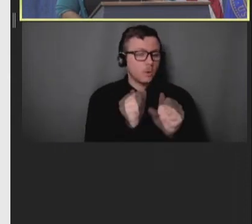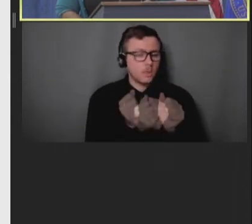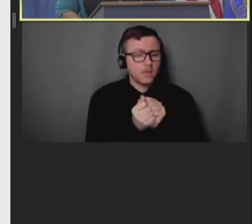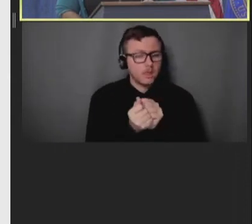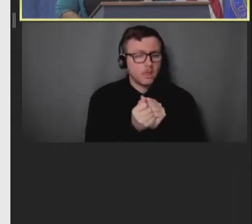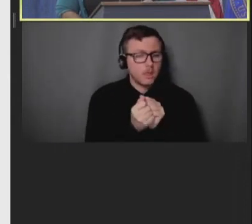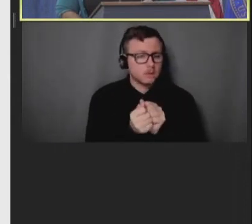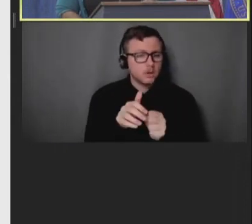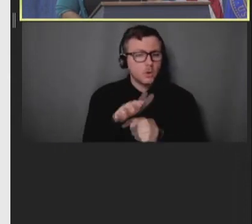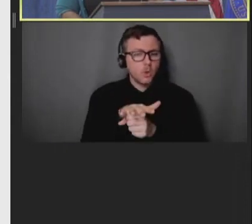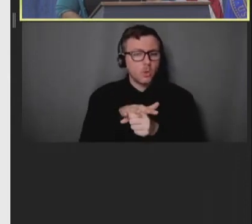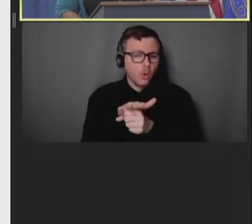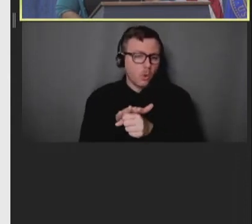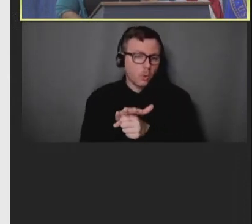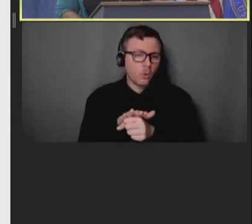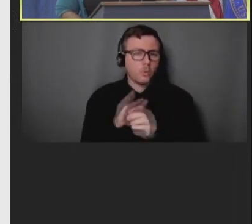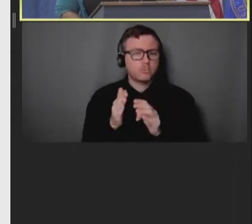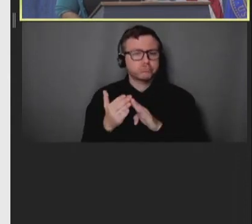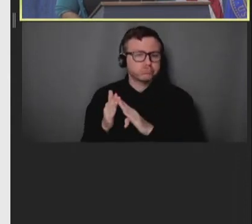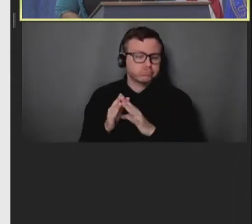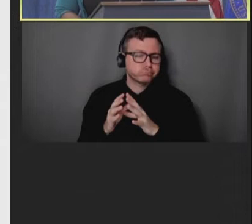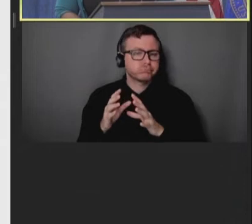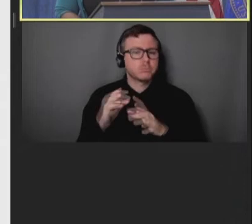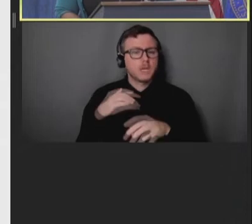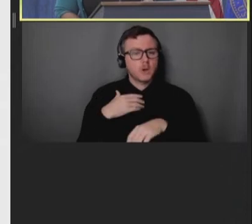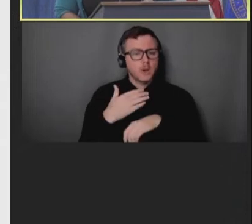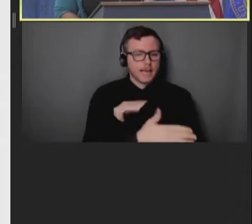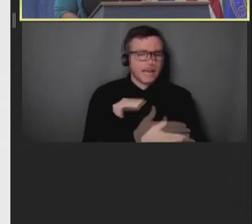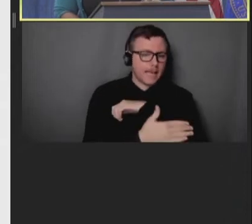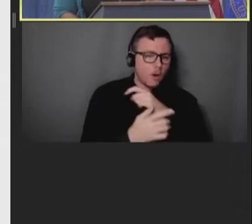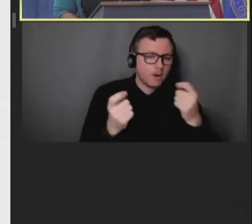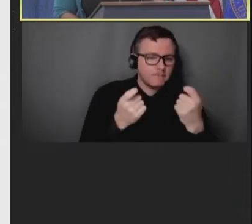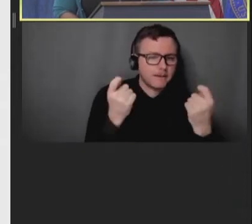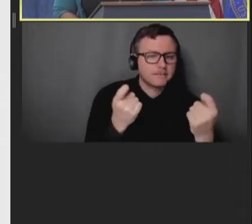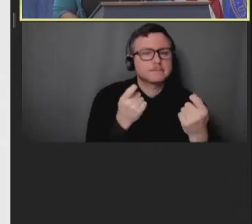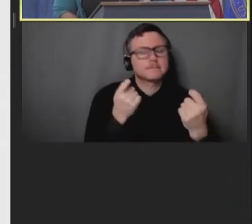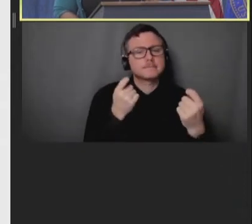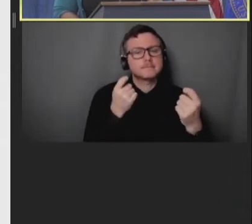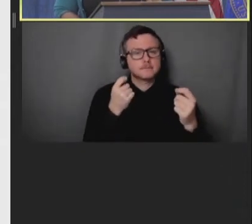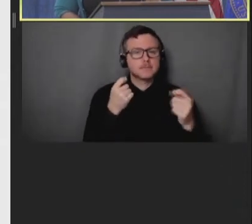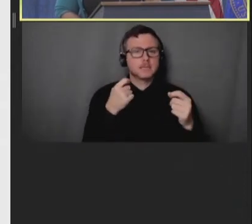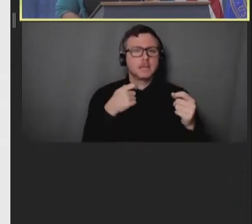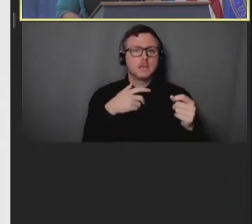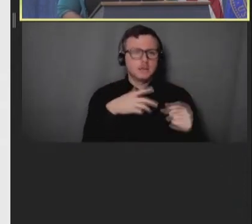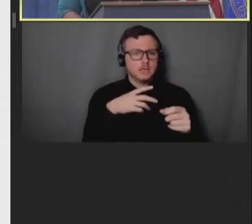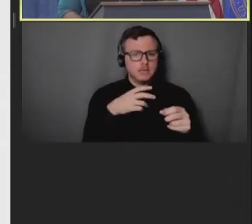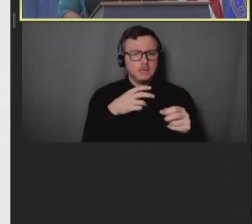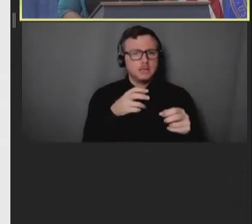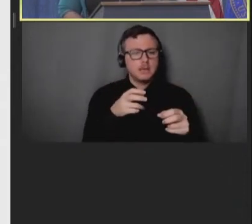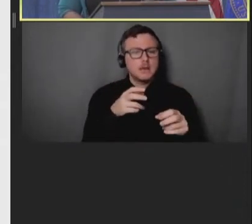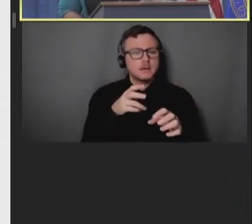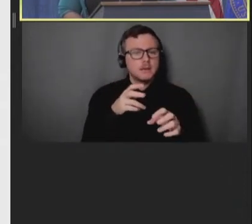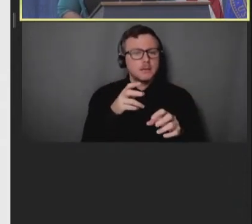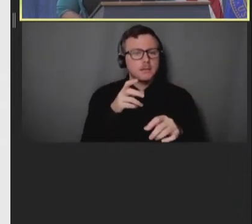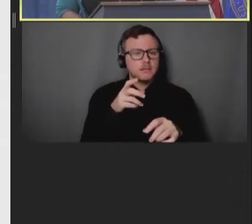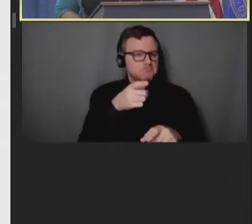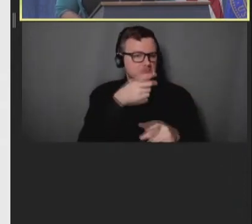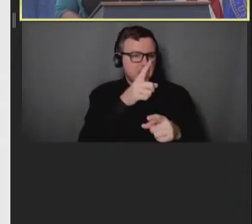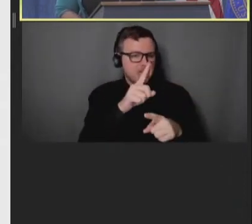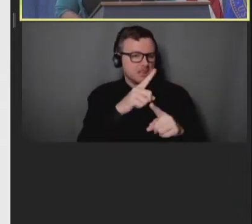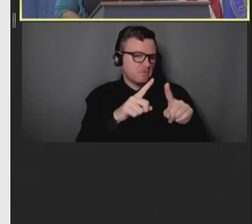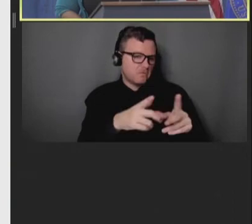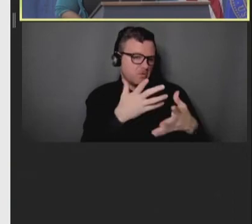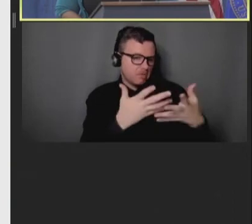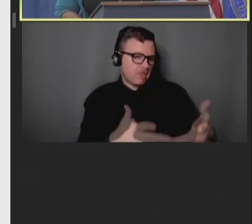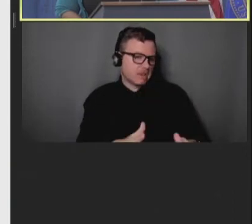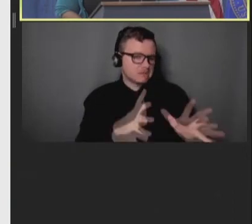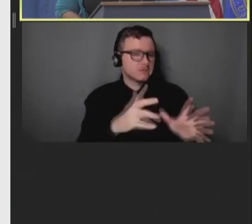localities and county fairs and things of that nature to provide information to their residents.